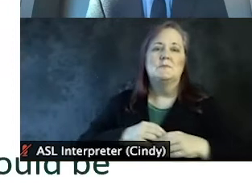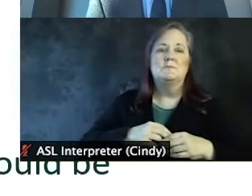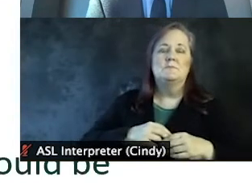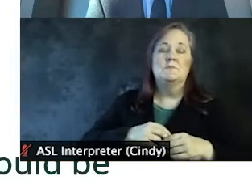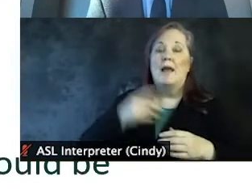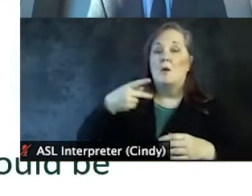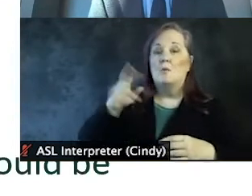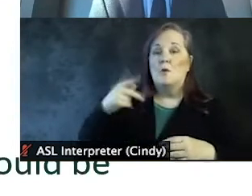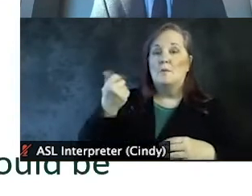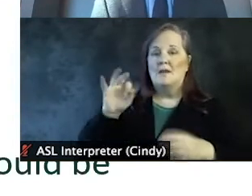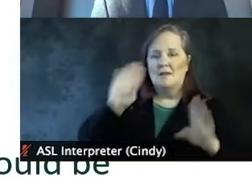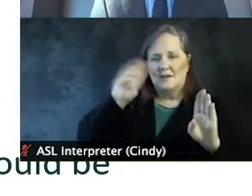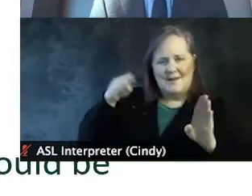I'm happy to take any questions.